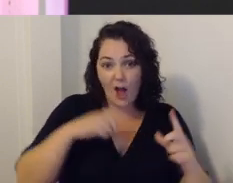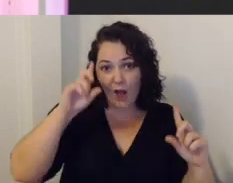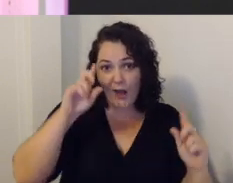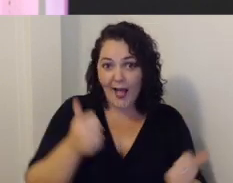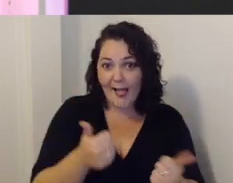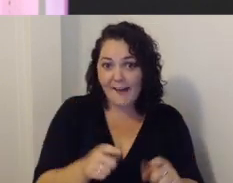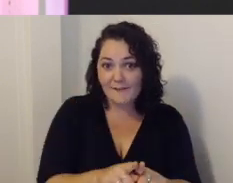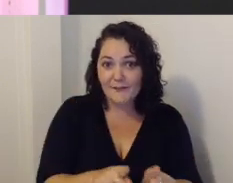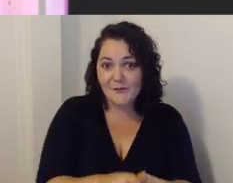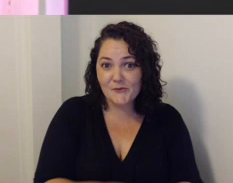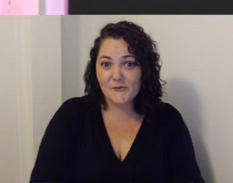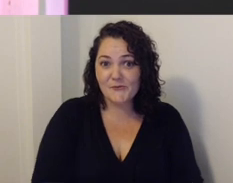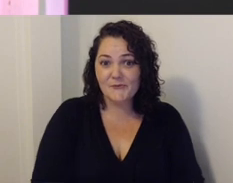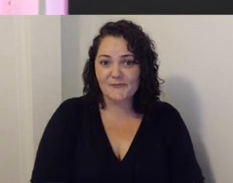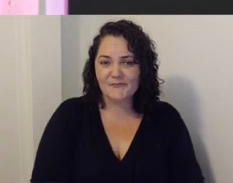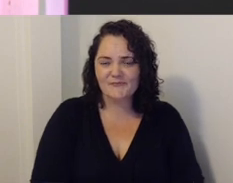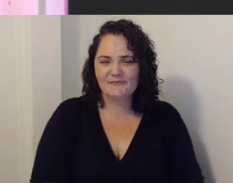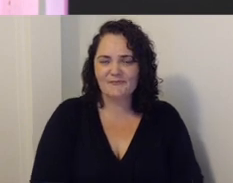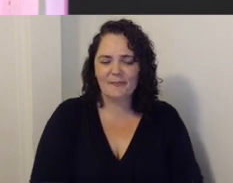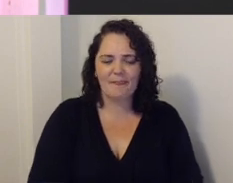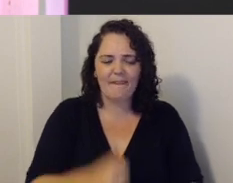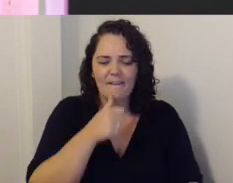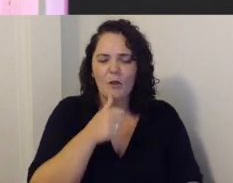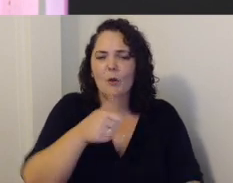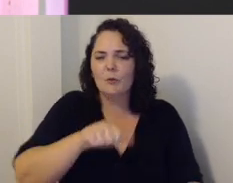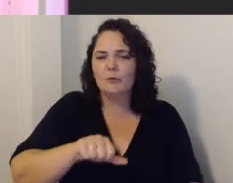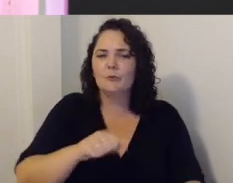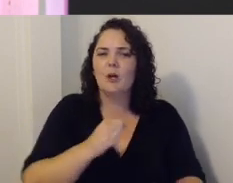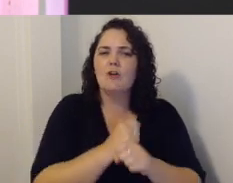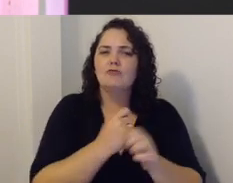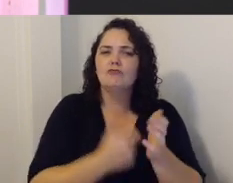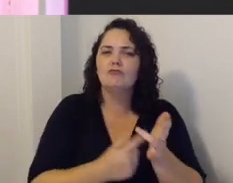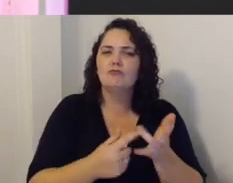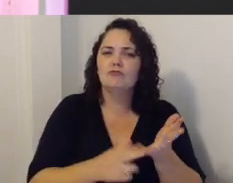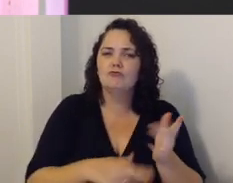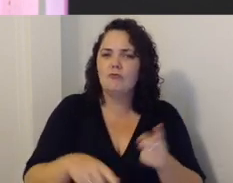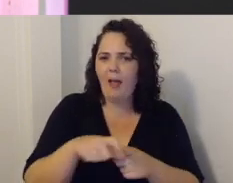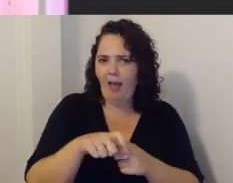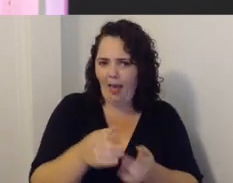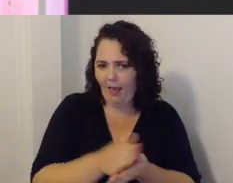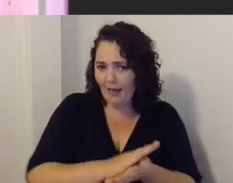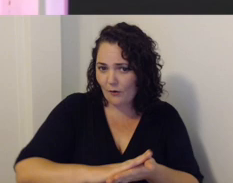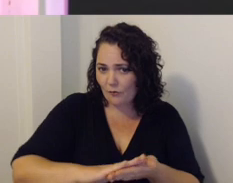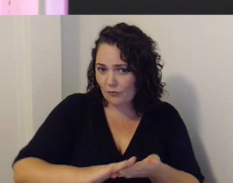and so I wouldn't argue that working with grounds is superior or inferior to working straight onto